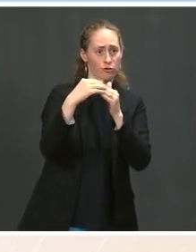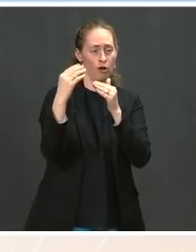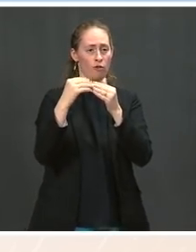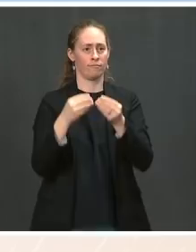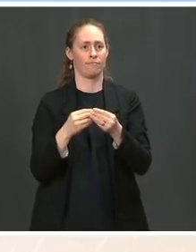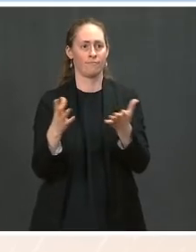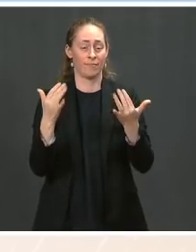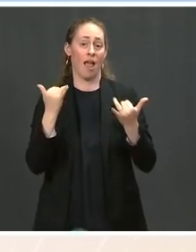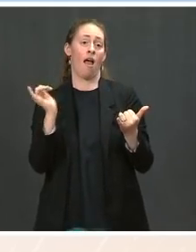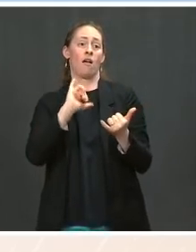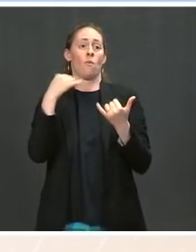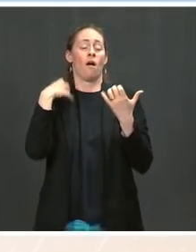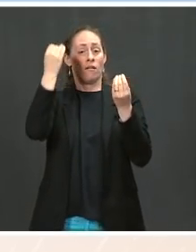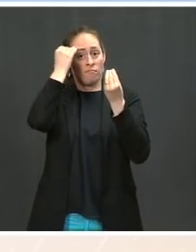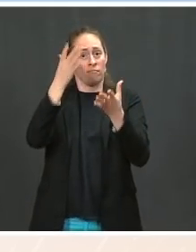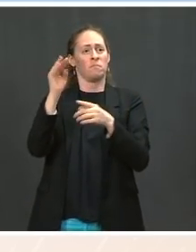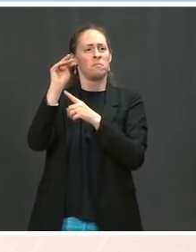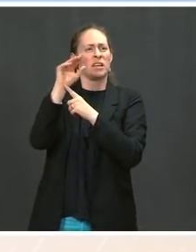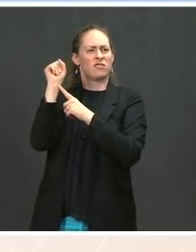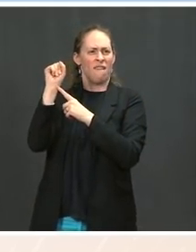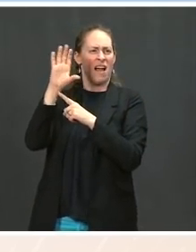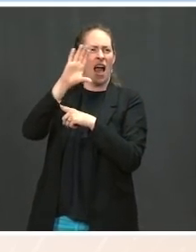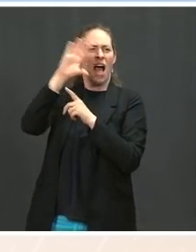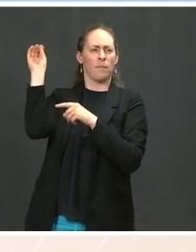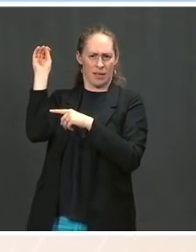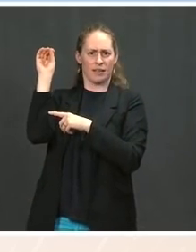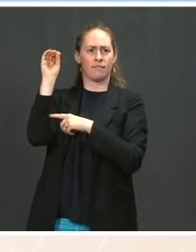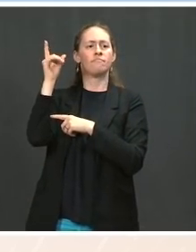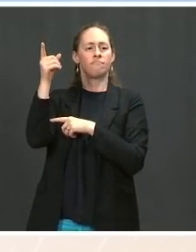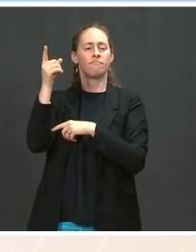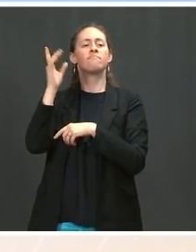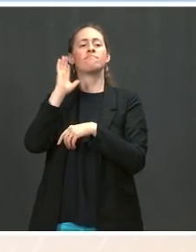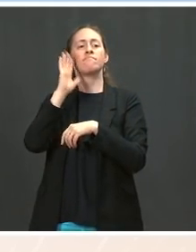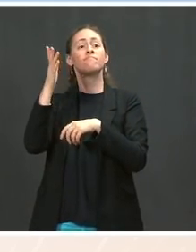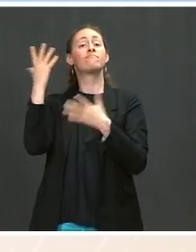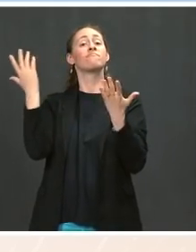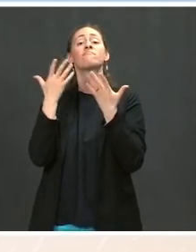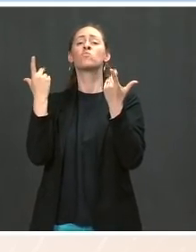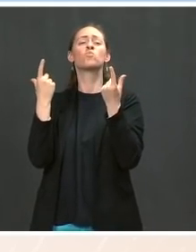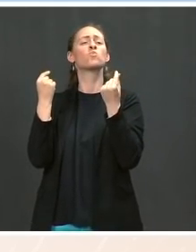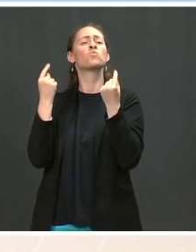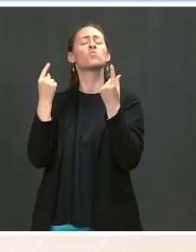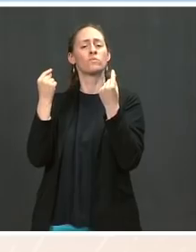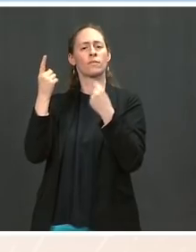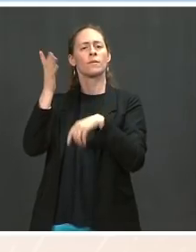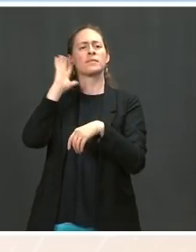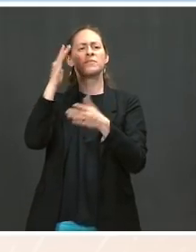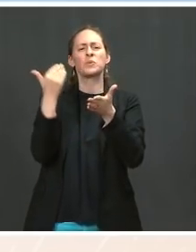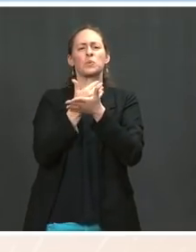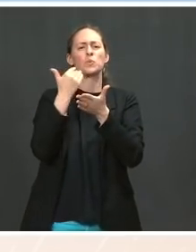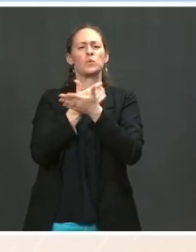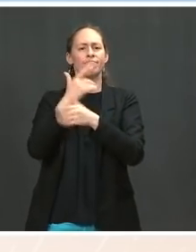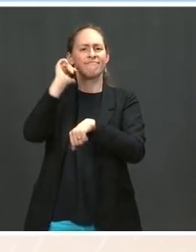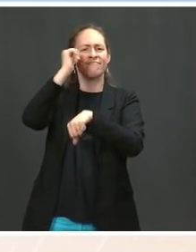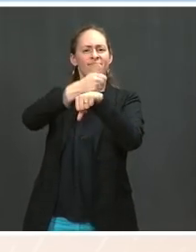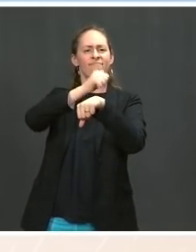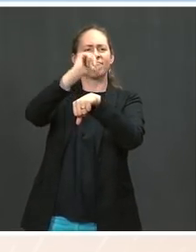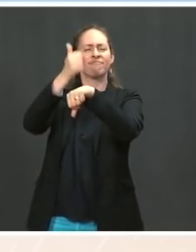for additional vulnerabilities found in its Exchange servers. You all remember the hacking that we talked about